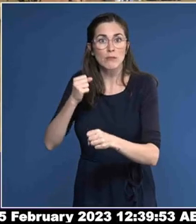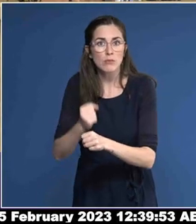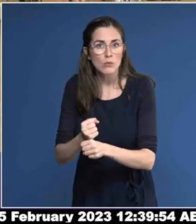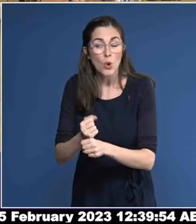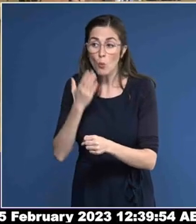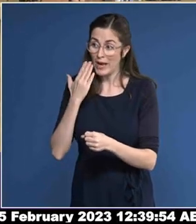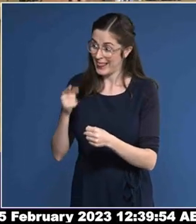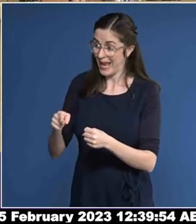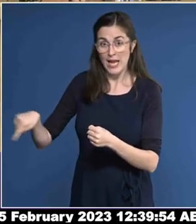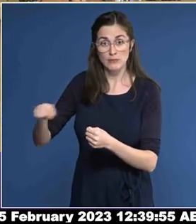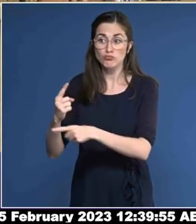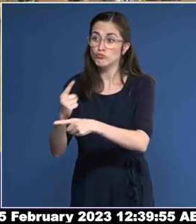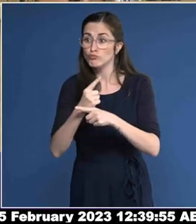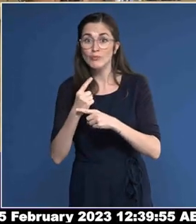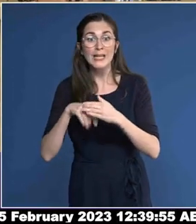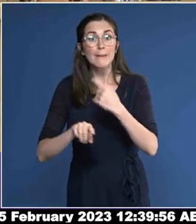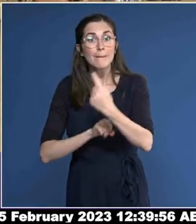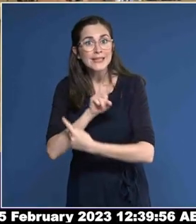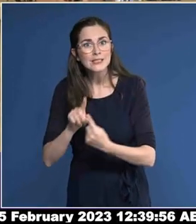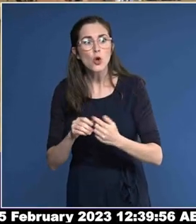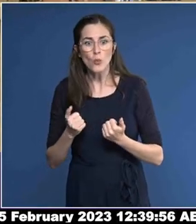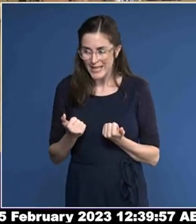examples around quality and safeguarding.